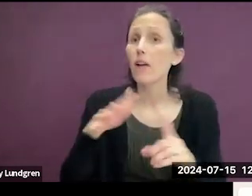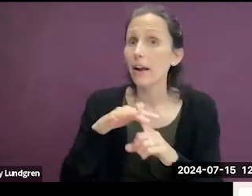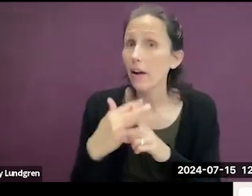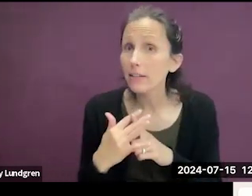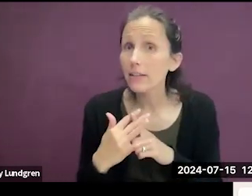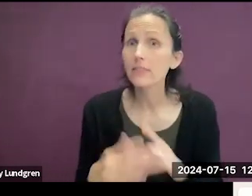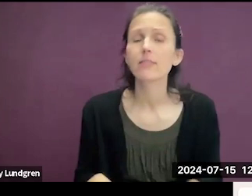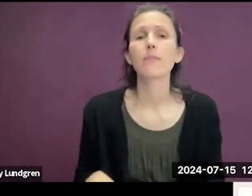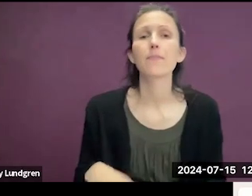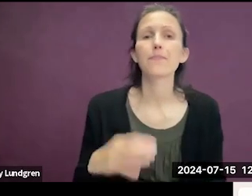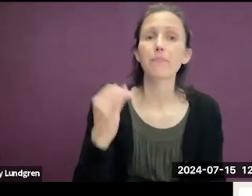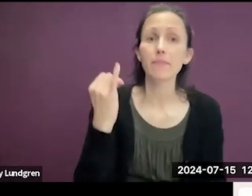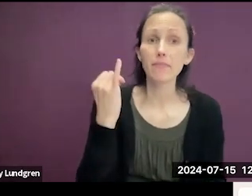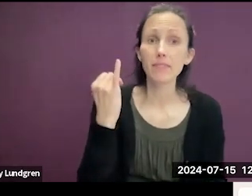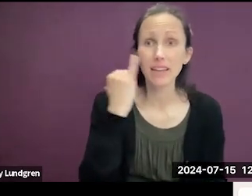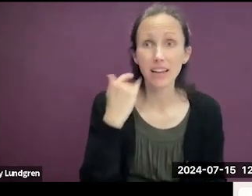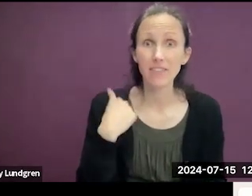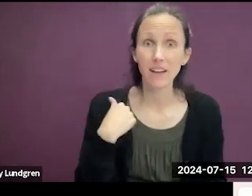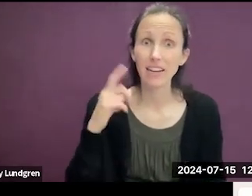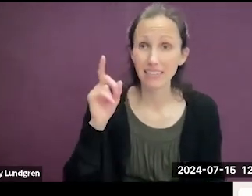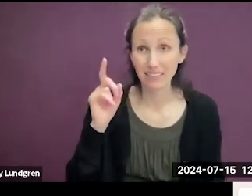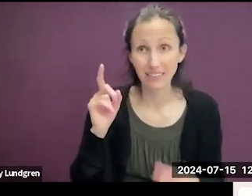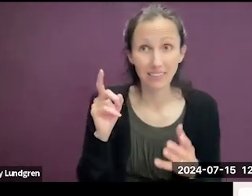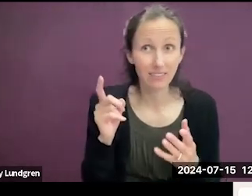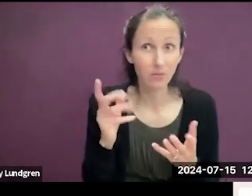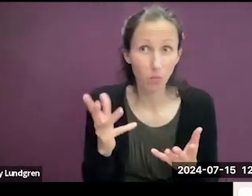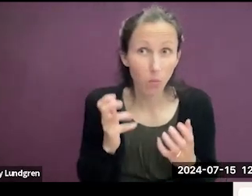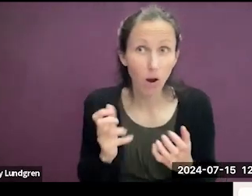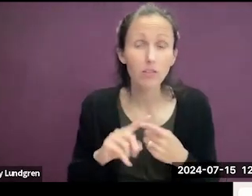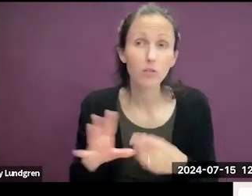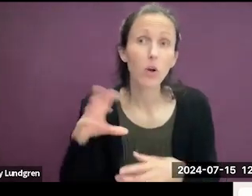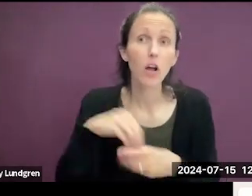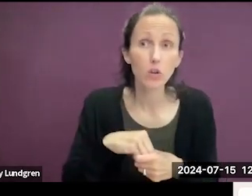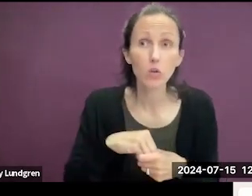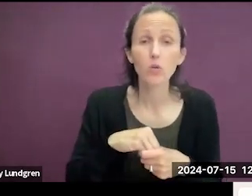I need to include alt-text. If the purpose of including this image is simply